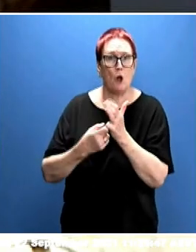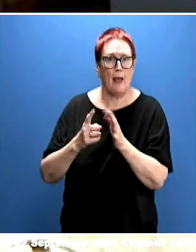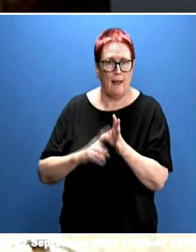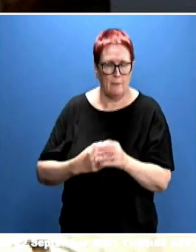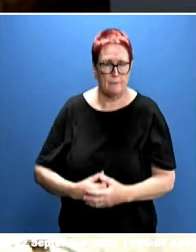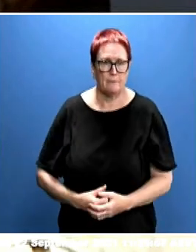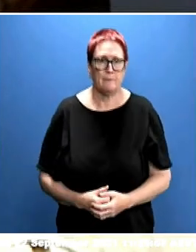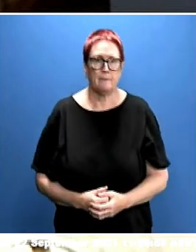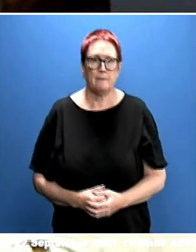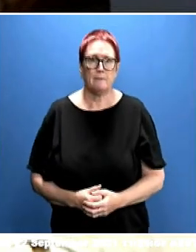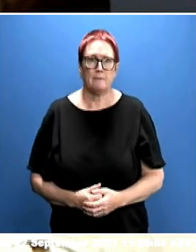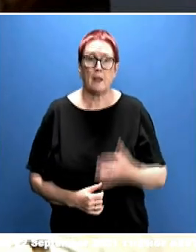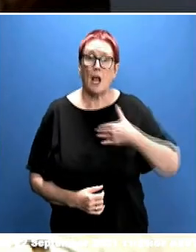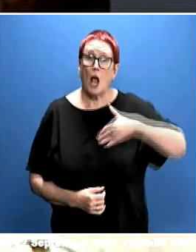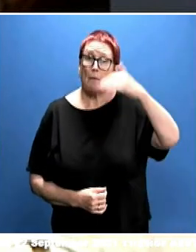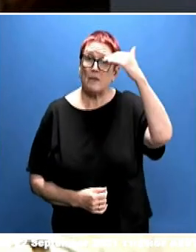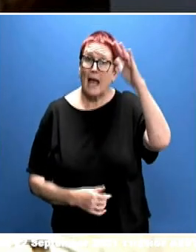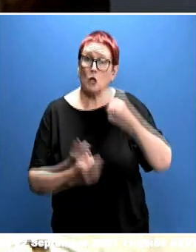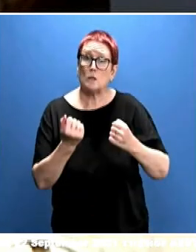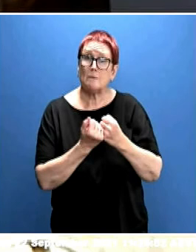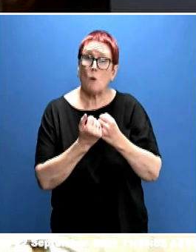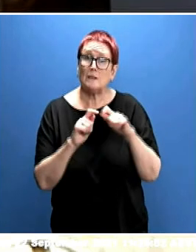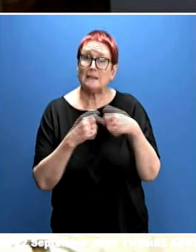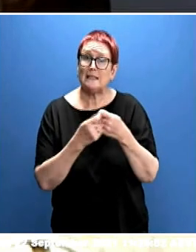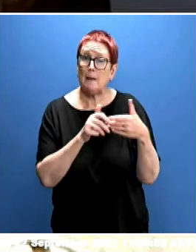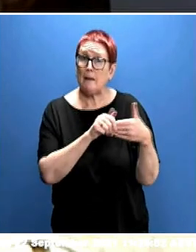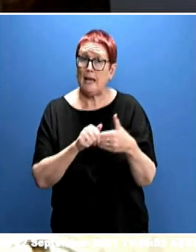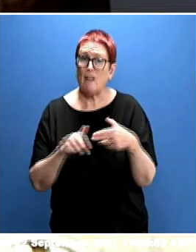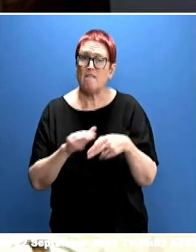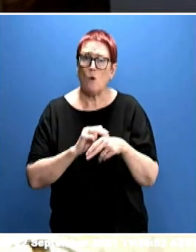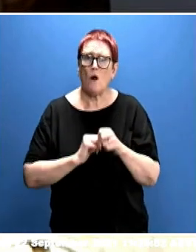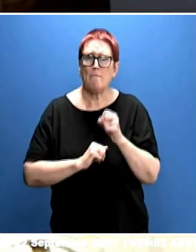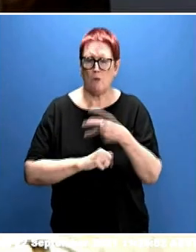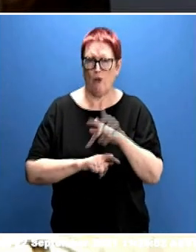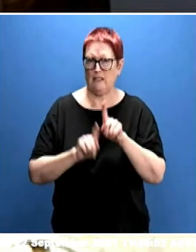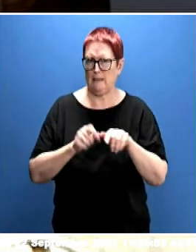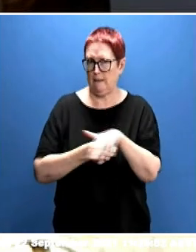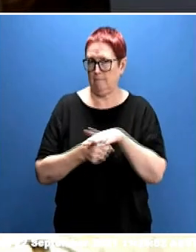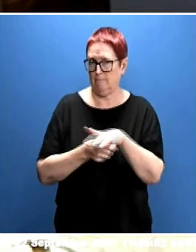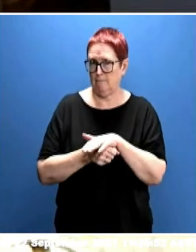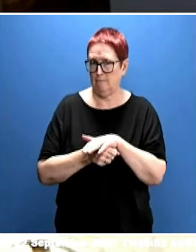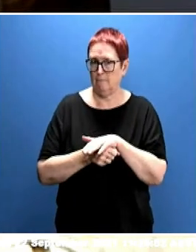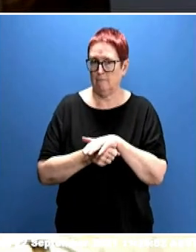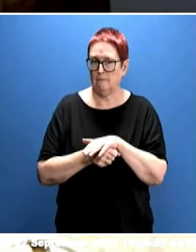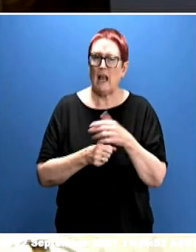I'm also the adult Bail Support Service Team Leader for the Perth Metropolitan Region and also the Kimberley Region.